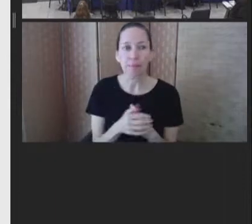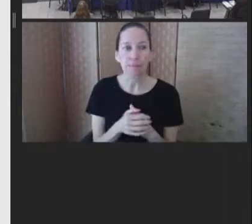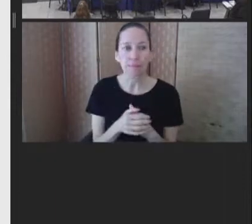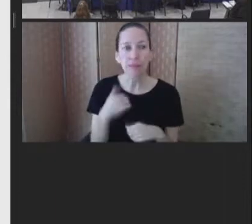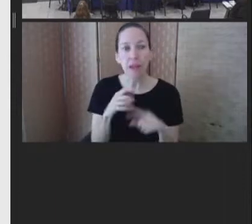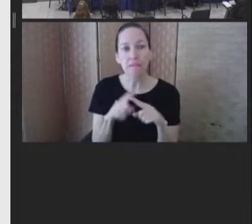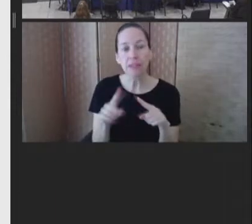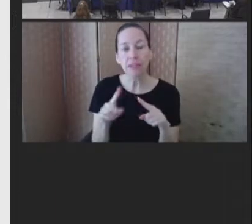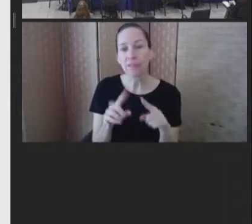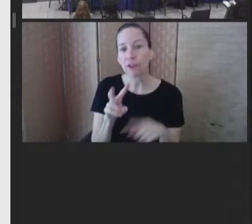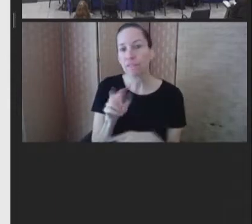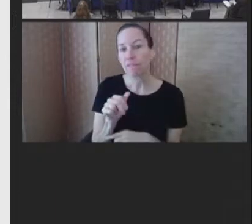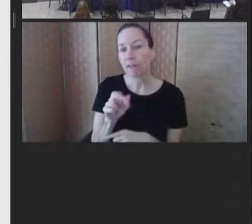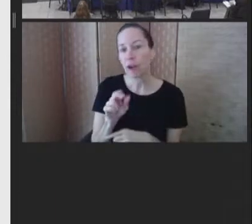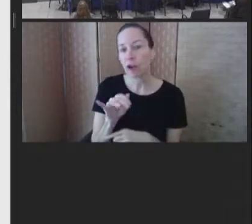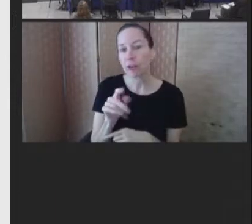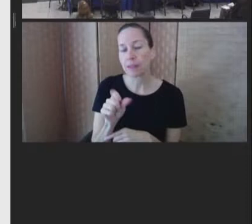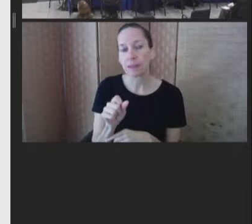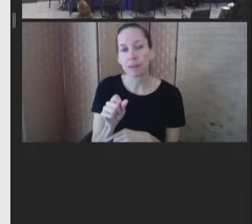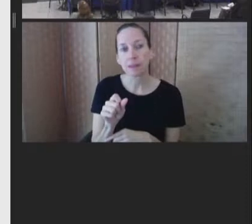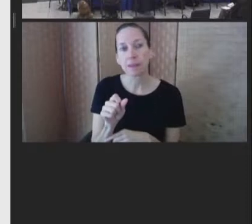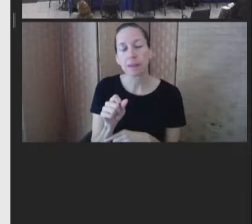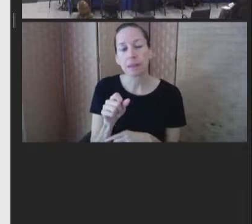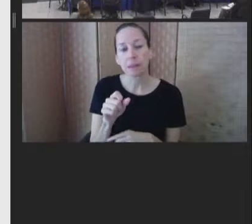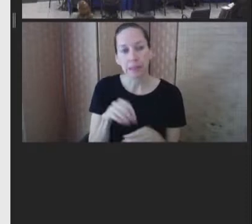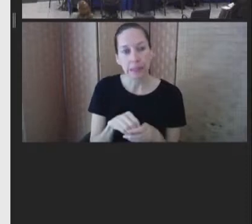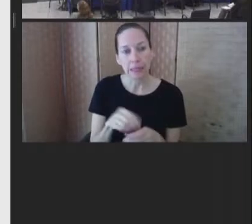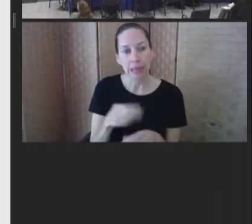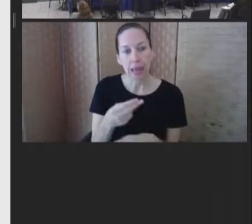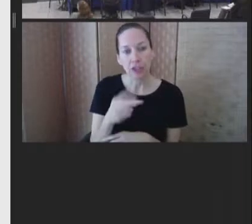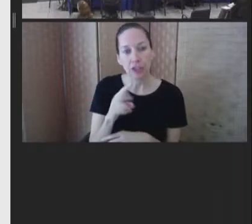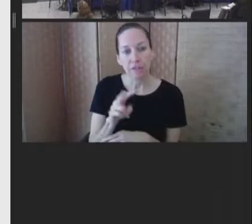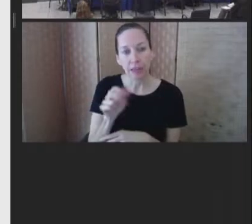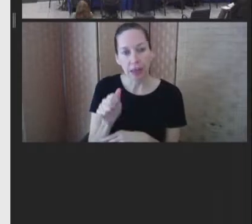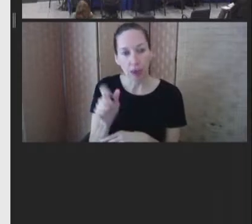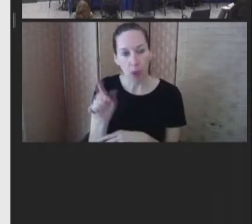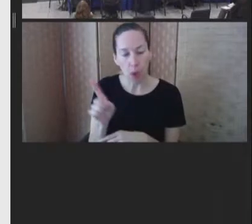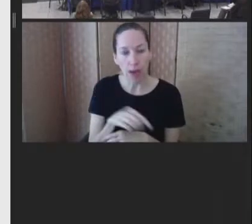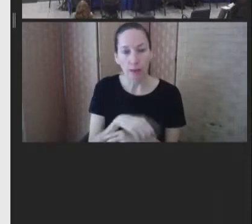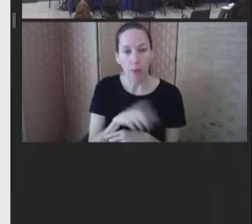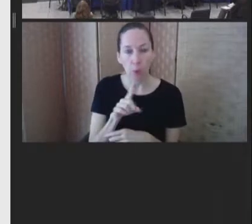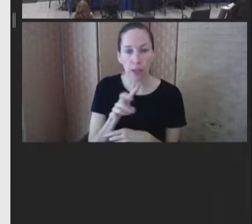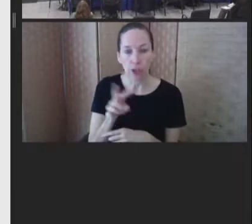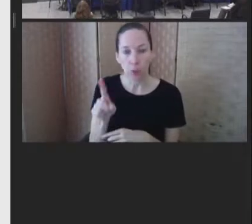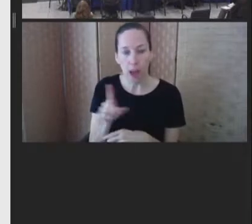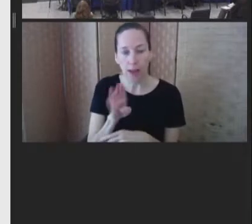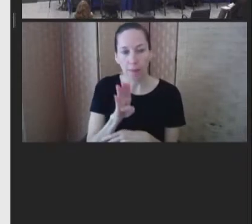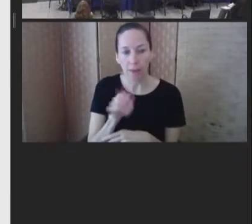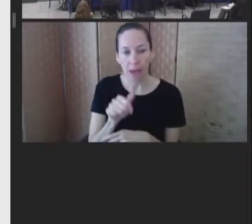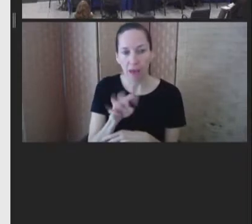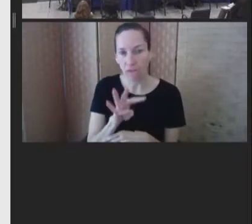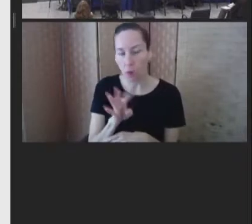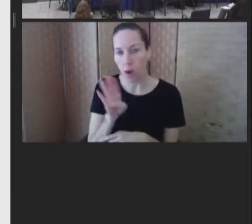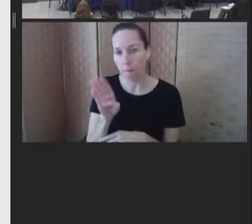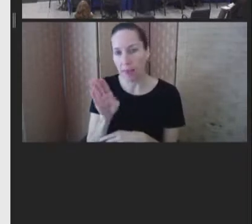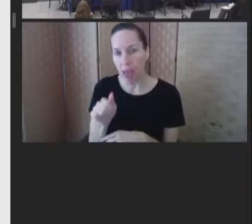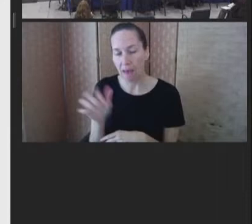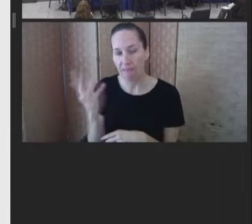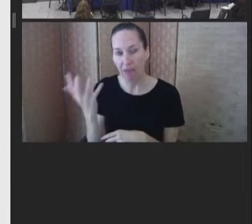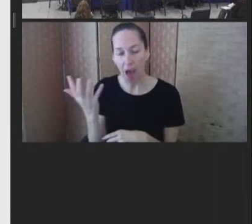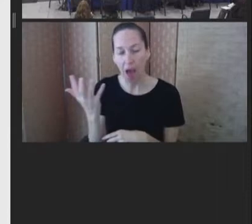tested within the Omicron BA.1, BA.2.12.1, and BA.5/BA.5. This is the uninfected participants.